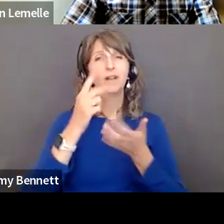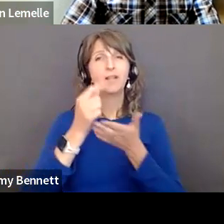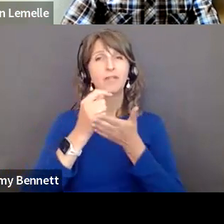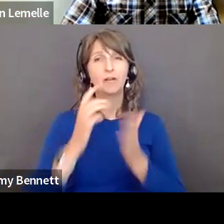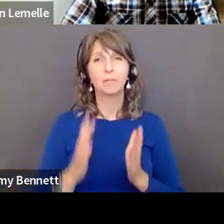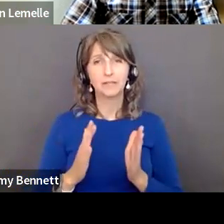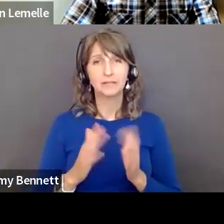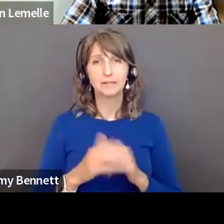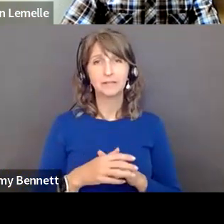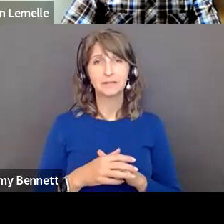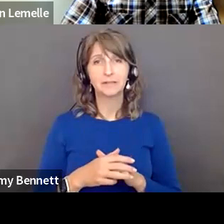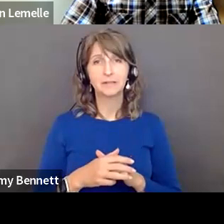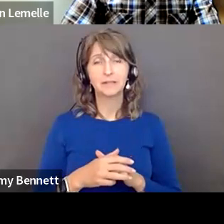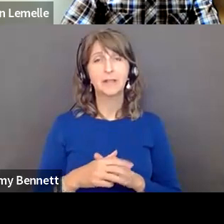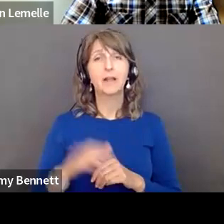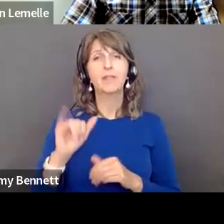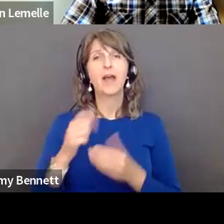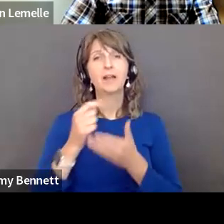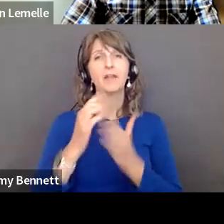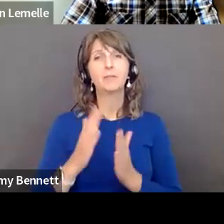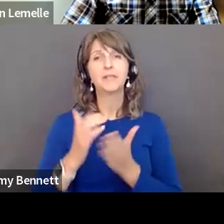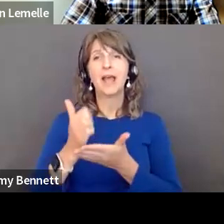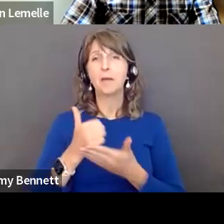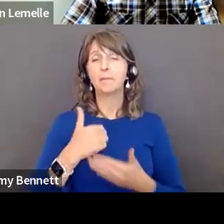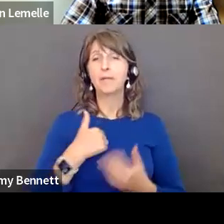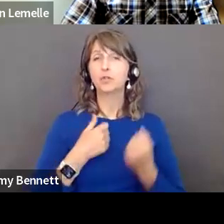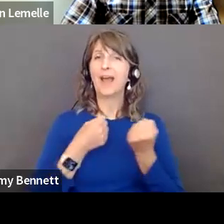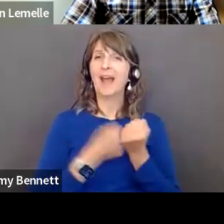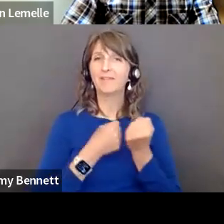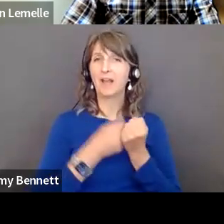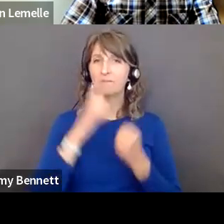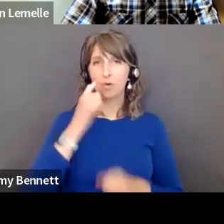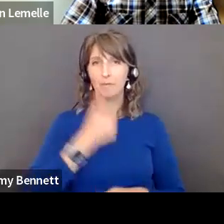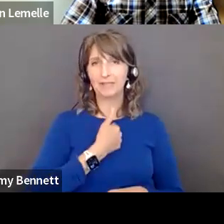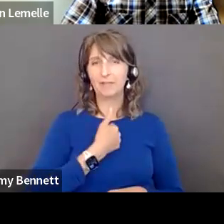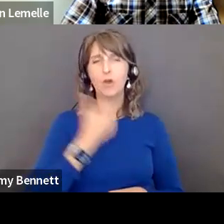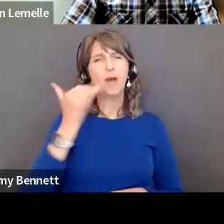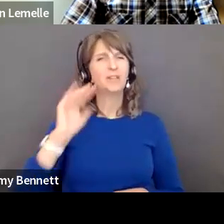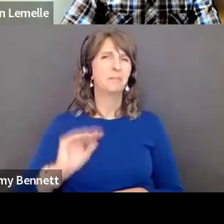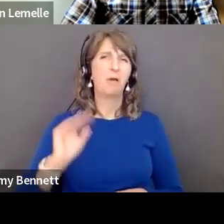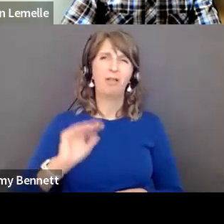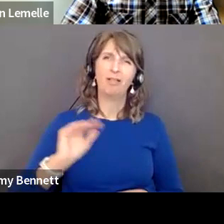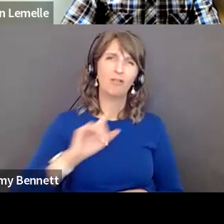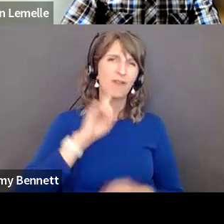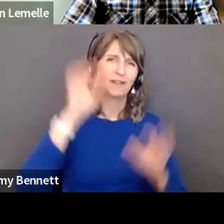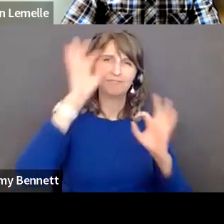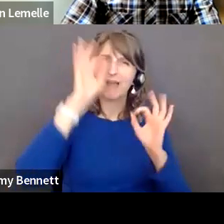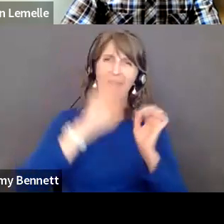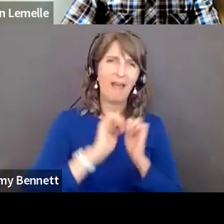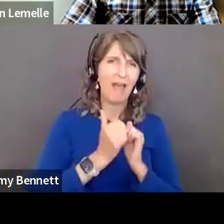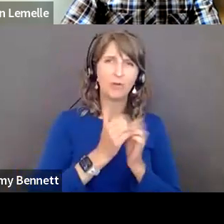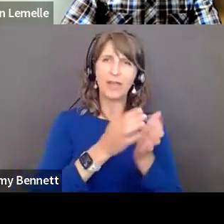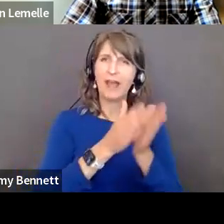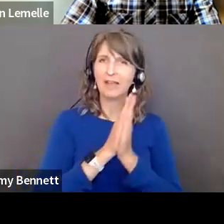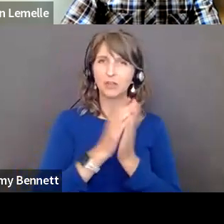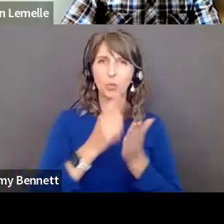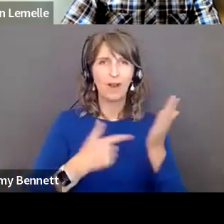Advocate for myself because I was younger at the time and wasn't really able to speak for myself and my needs. I didn't really know what my needs were.